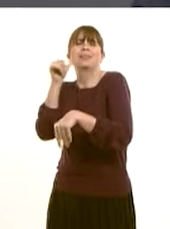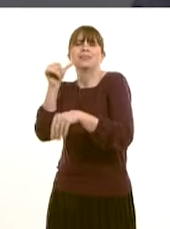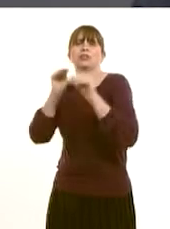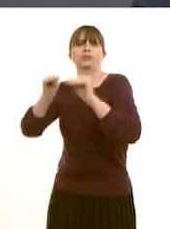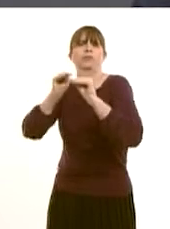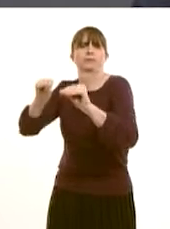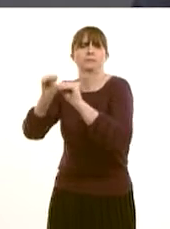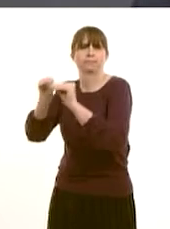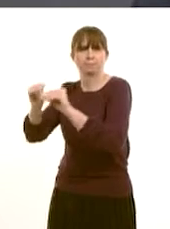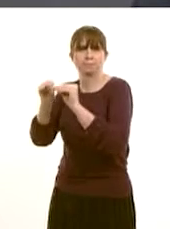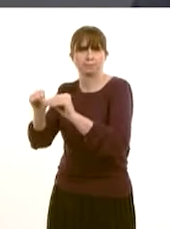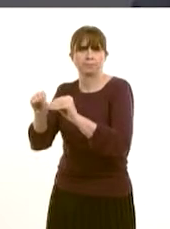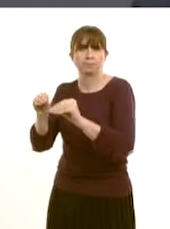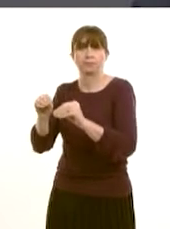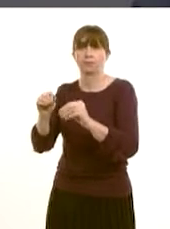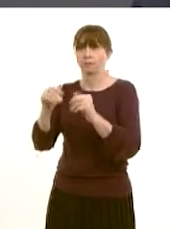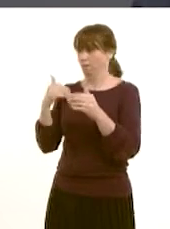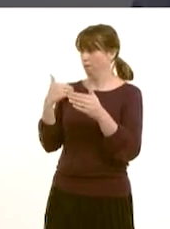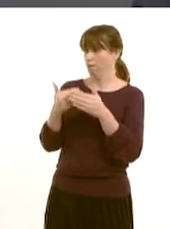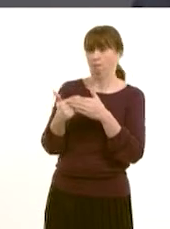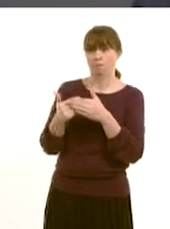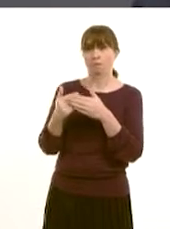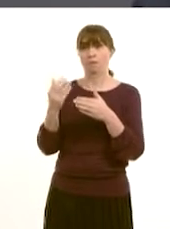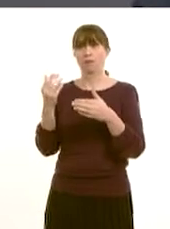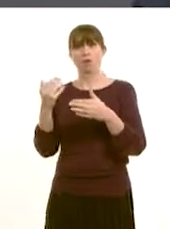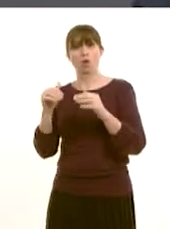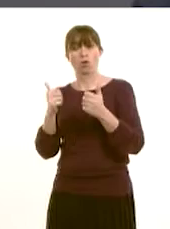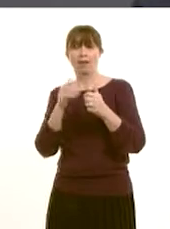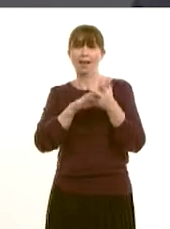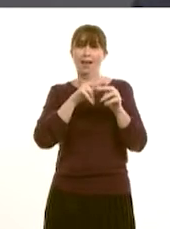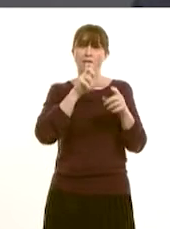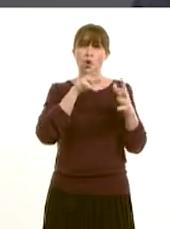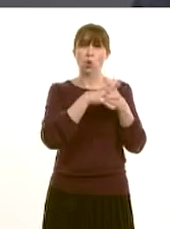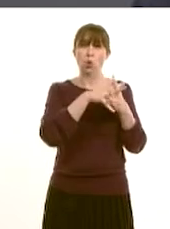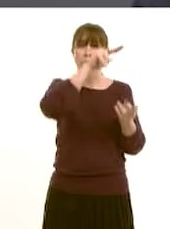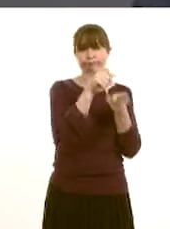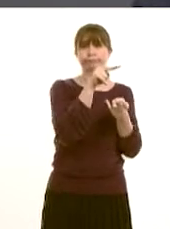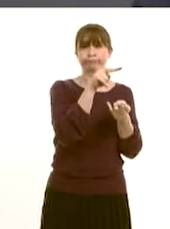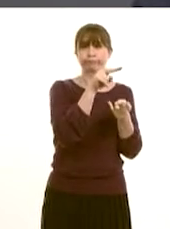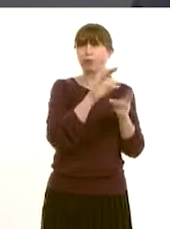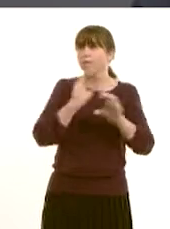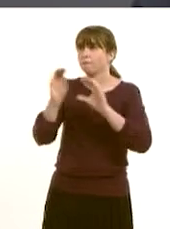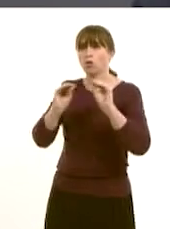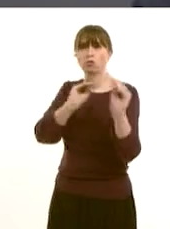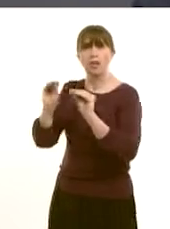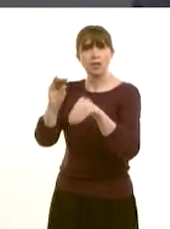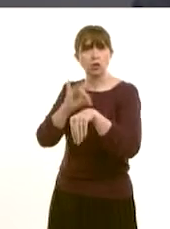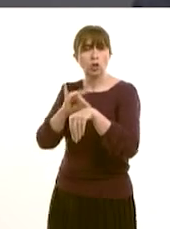already saw a 50% reduction in HEFCW funding to this provision; further erosion or loss